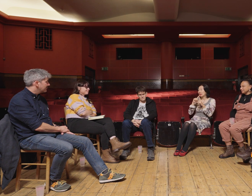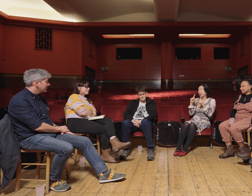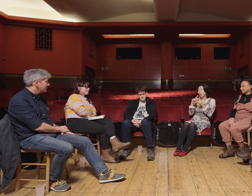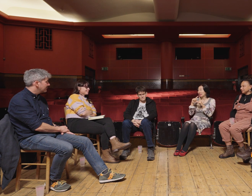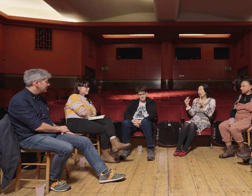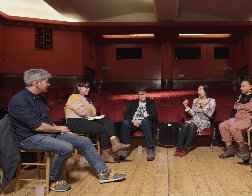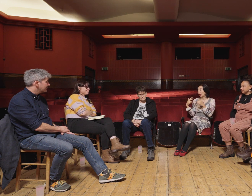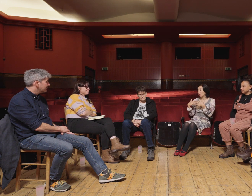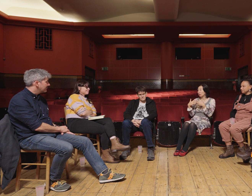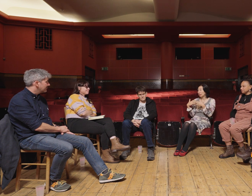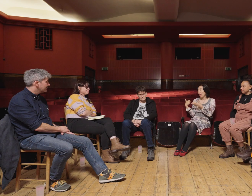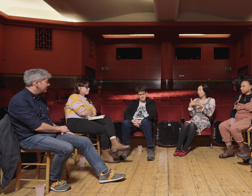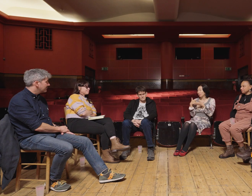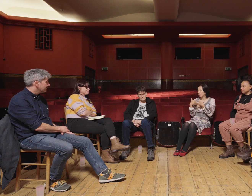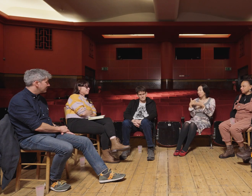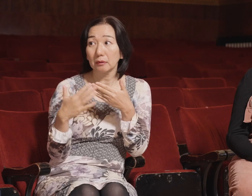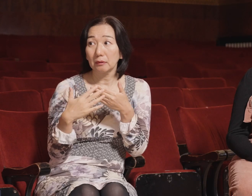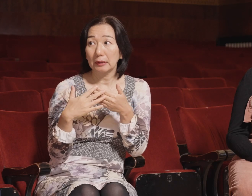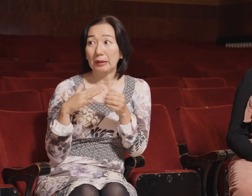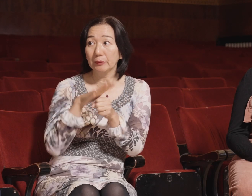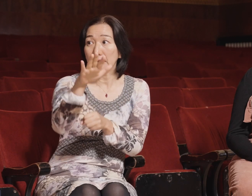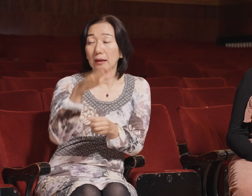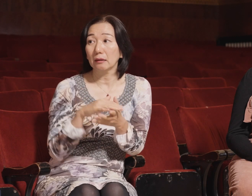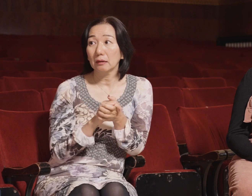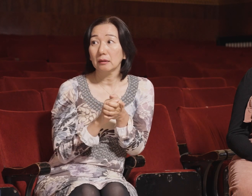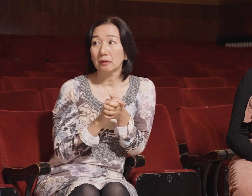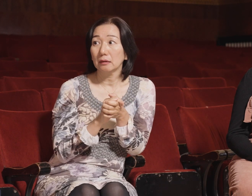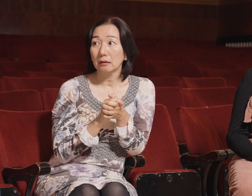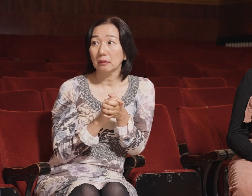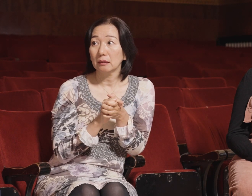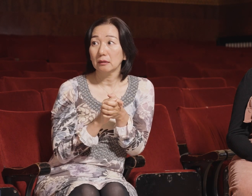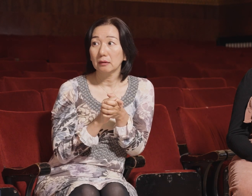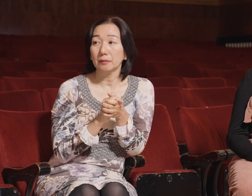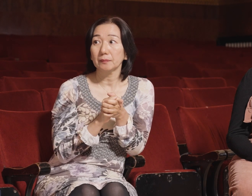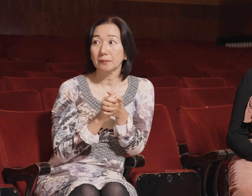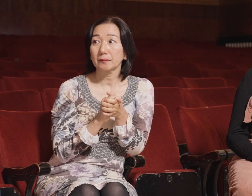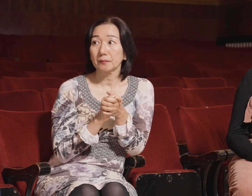And digital technology is a massive help with everything at the moment.